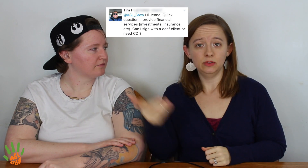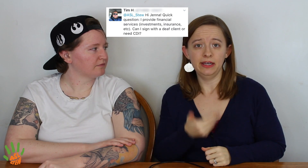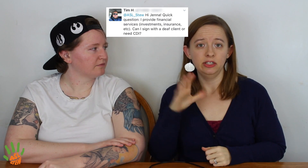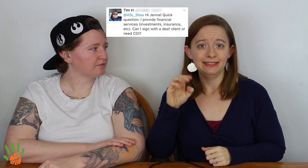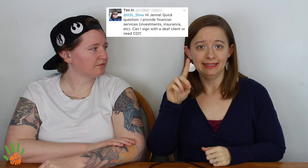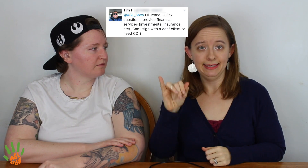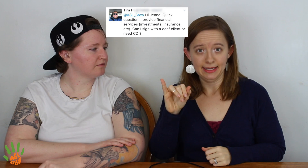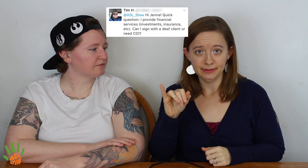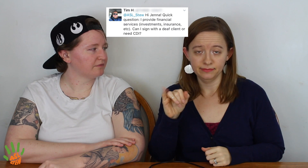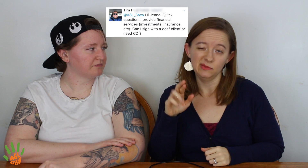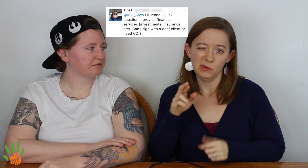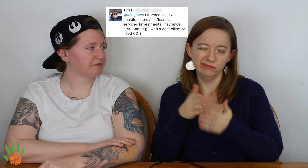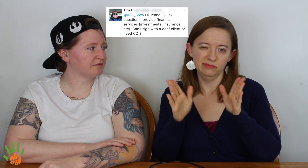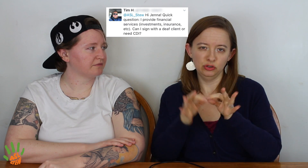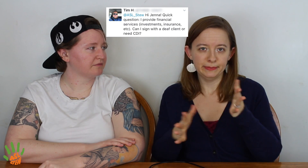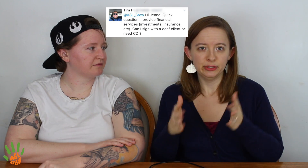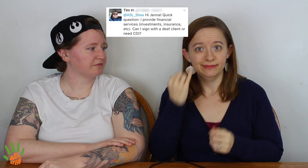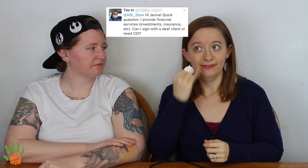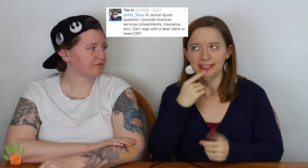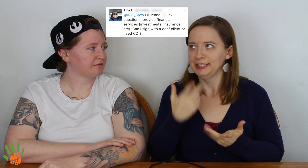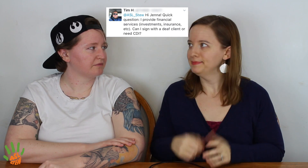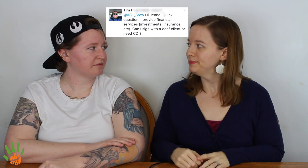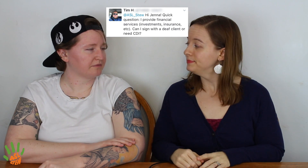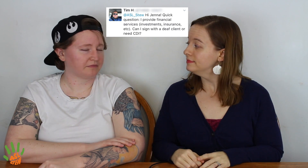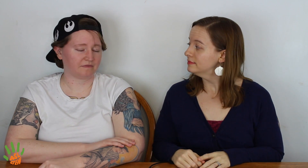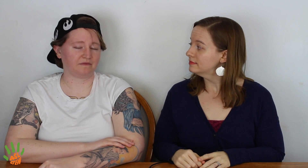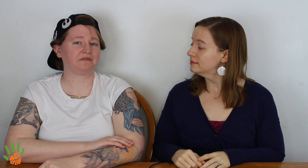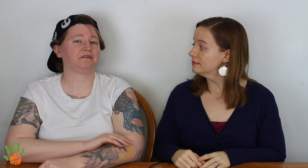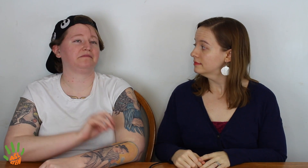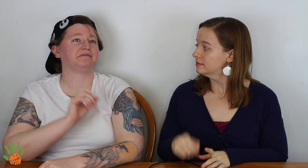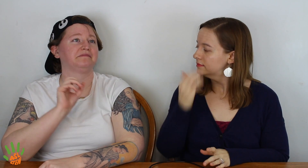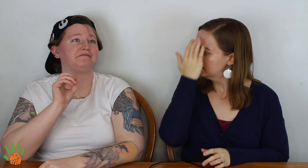or do I need to hire a CDI, or a regular interpreter if you're hearing."